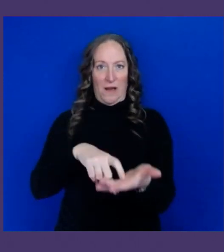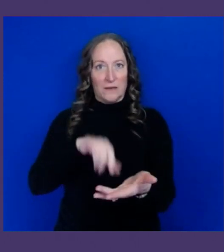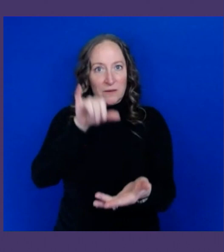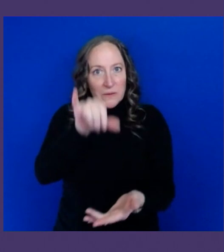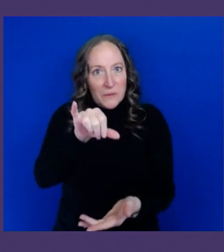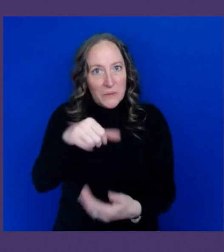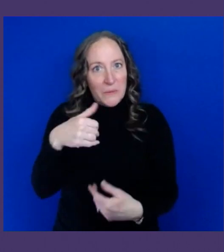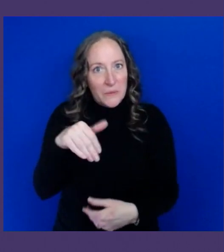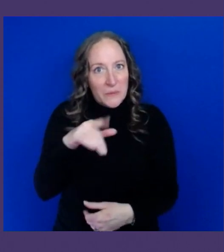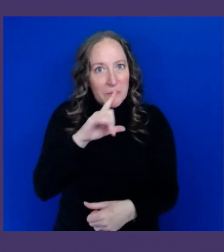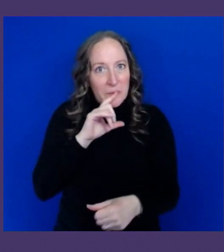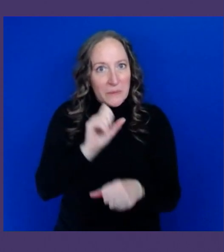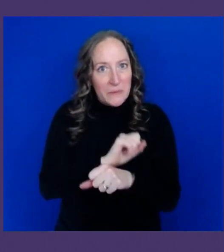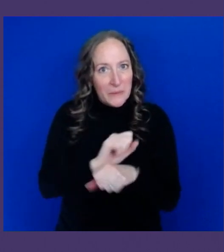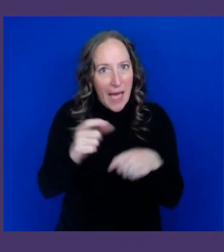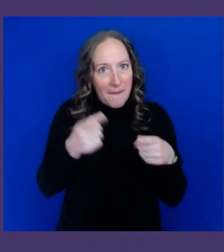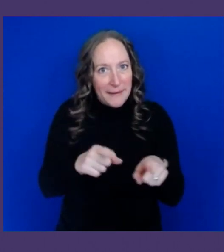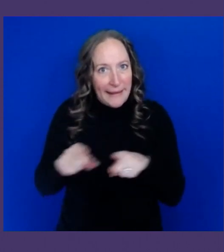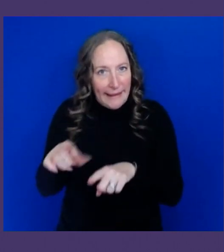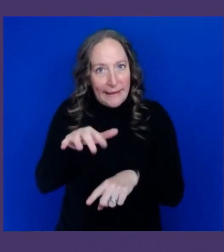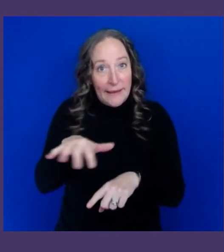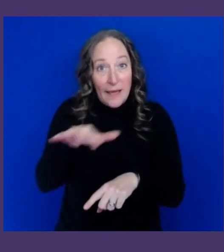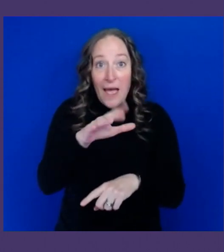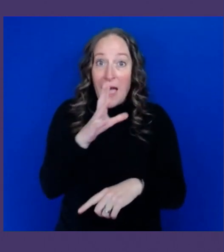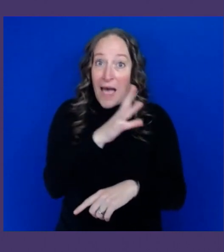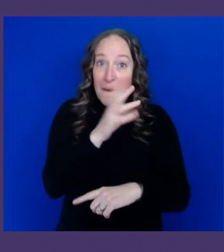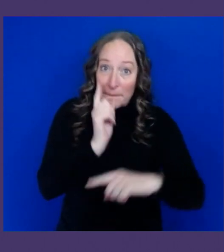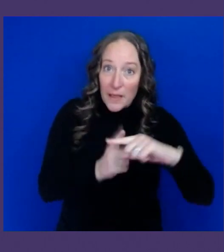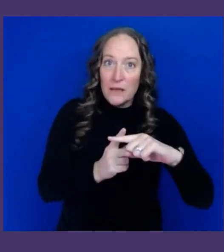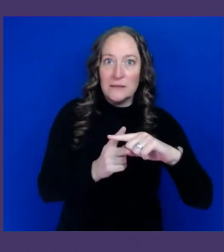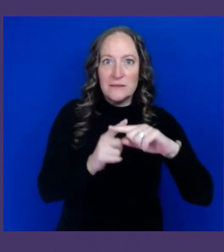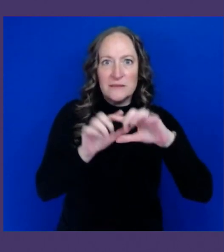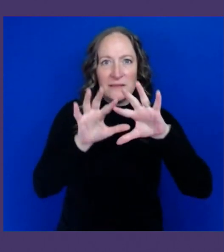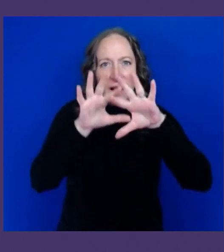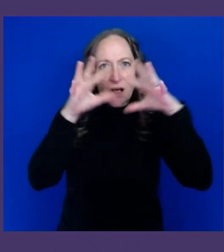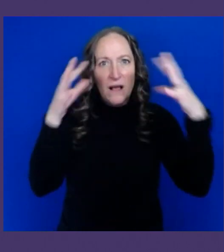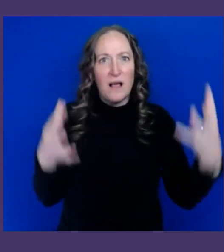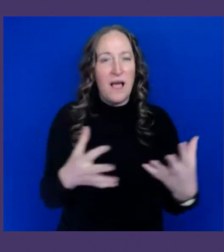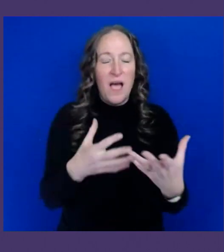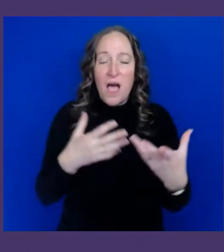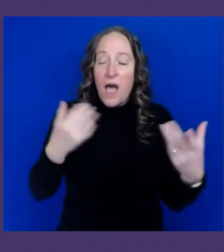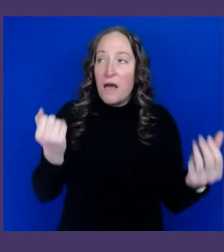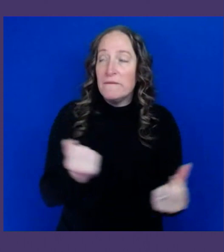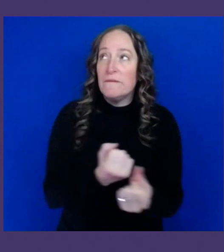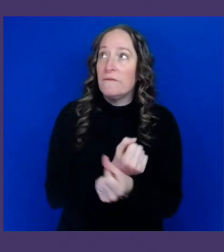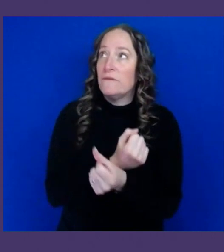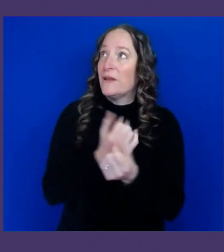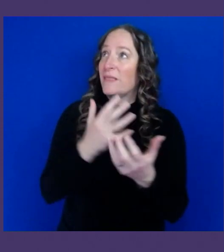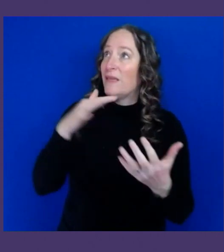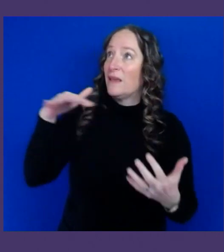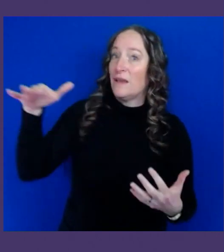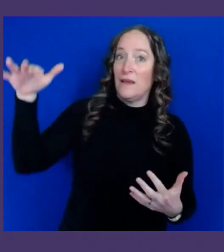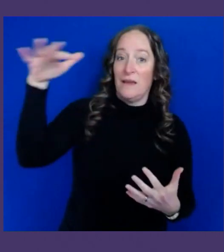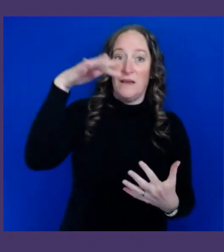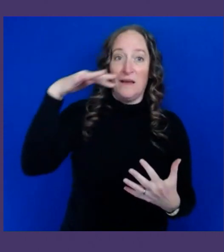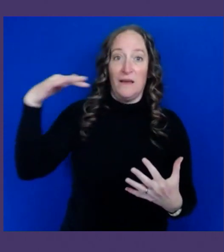because it permeates everything, because we're all soaked in ableism, if you like,